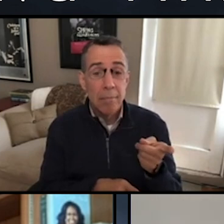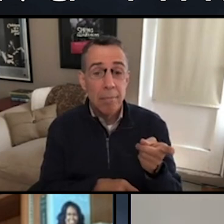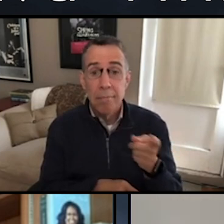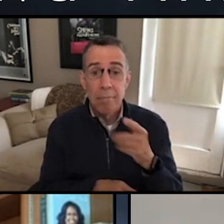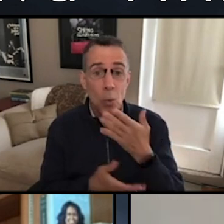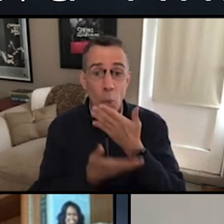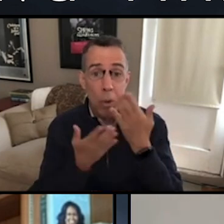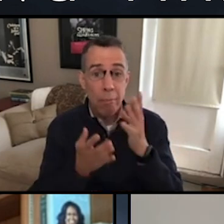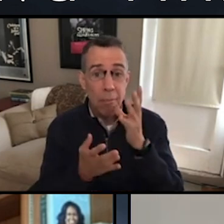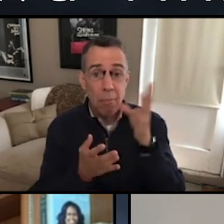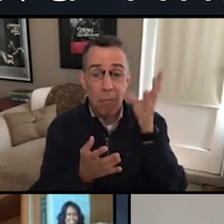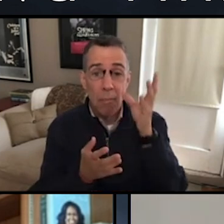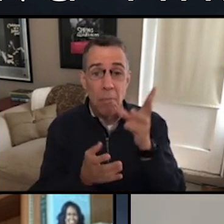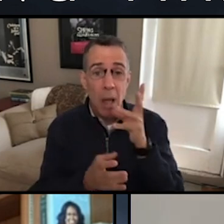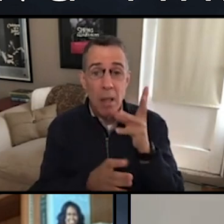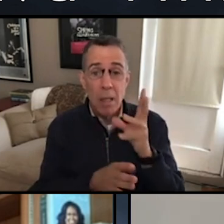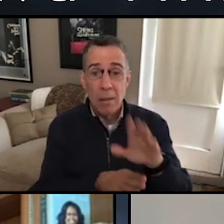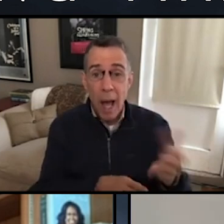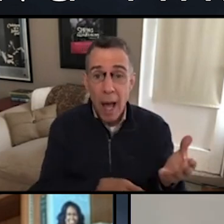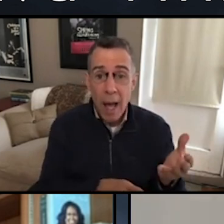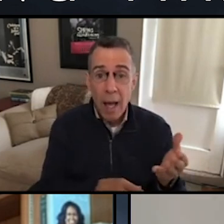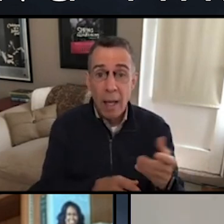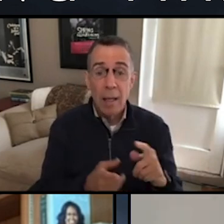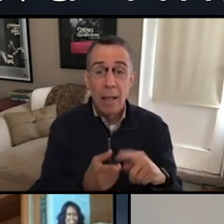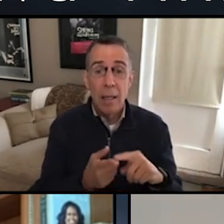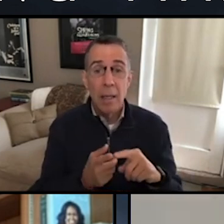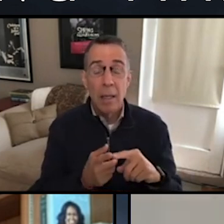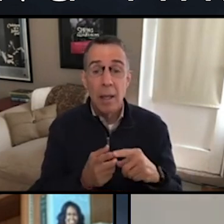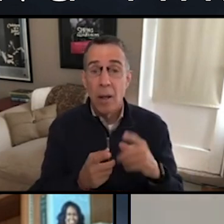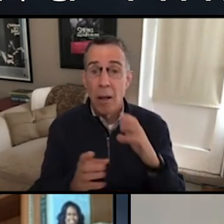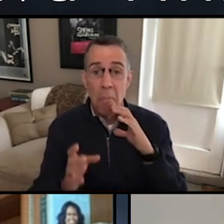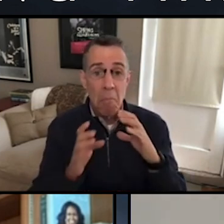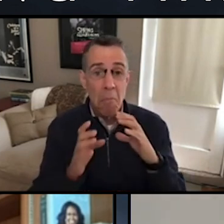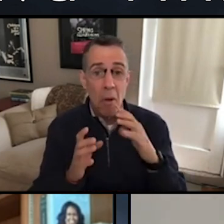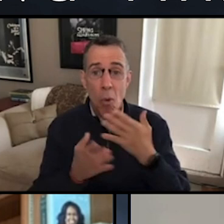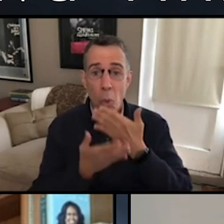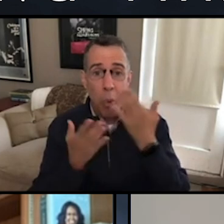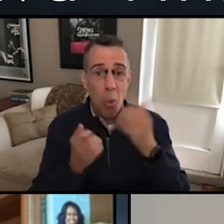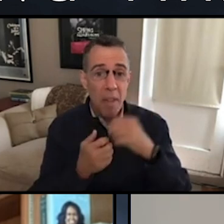His mother passed away. He hasn't been in communication with his dad. So he